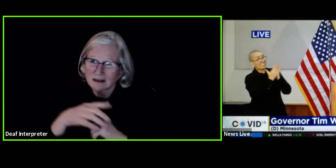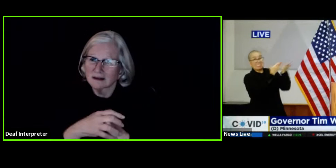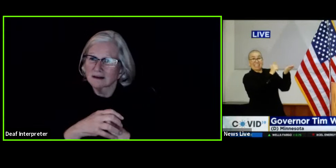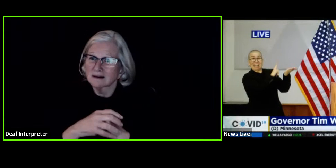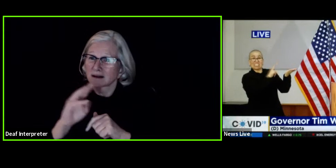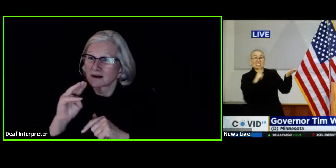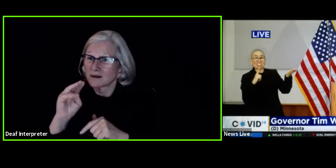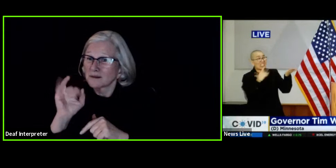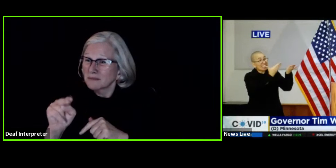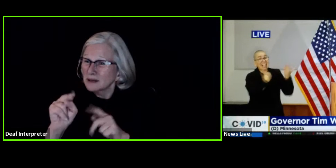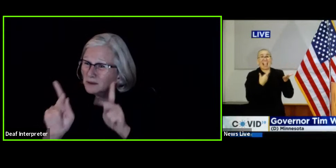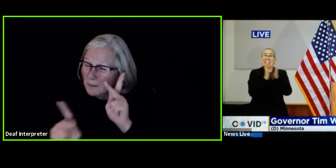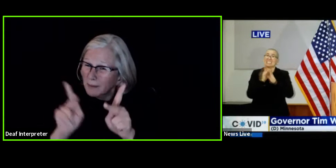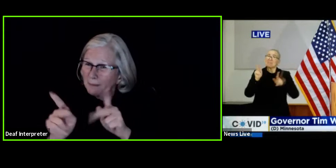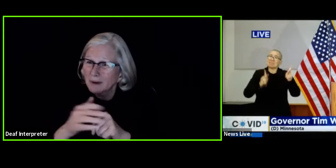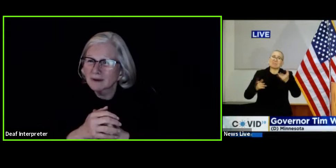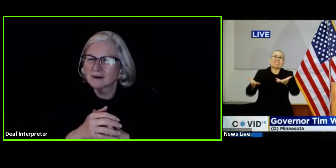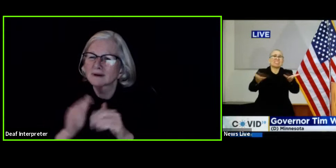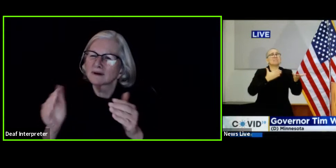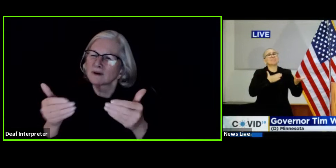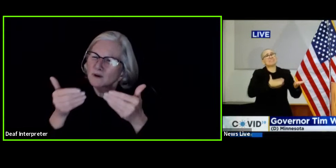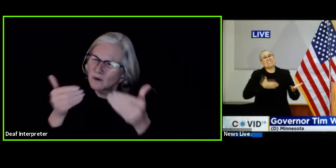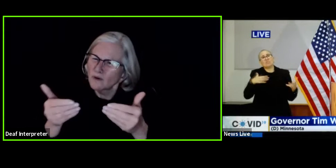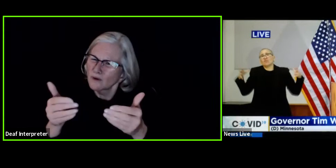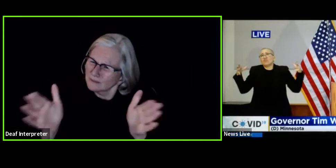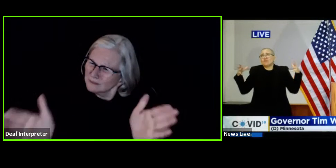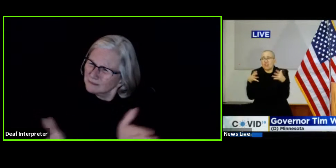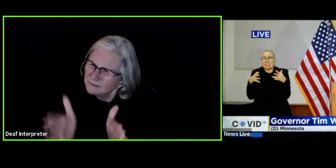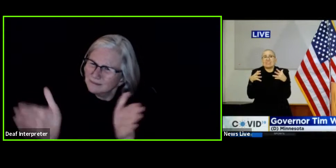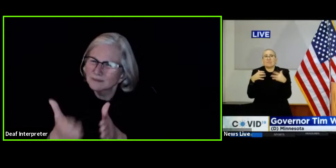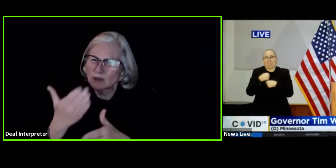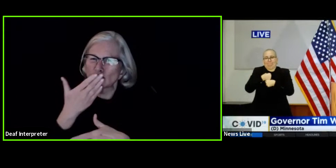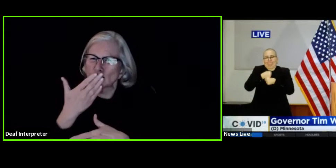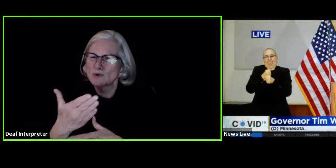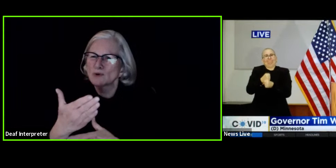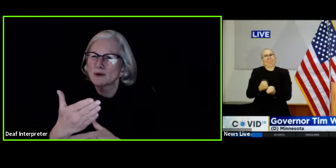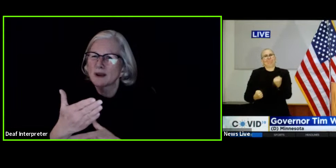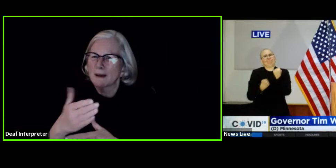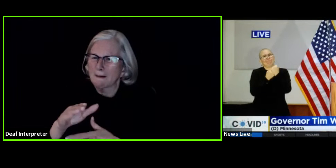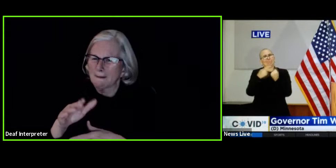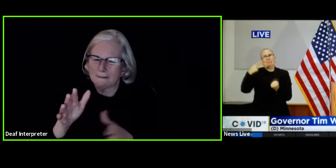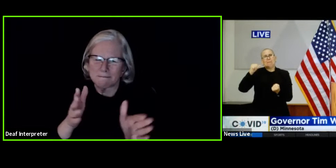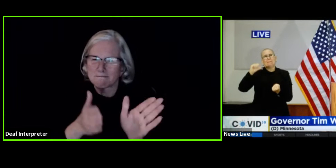INSPIRE THE FEDERAL GOVERNMENT TO DO WHAT THEY NEED TO BE DOING, PUT TOGETHER A NATIONWIDE PACKAGE, DO THE EXACT